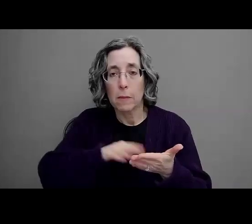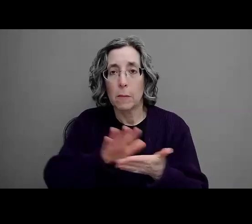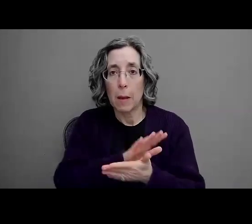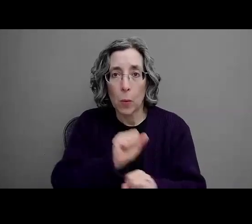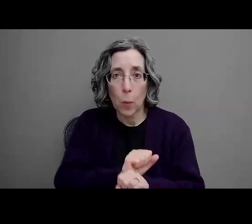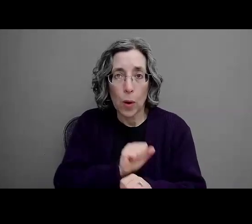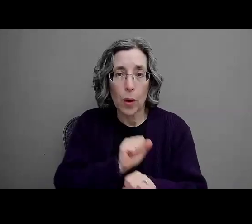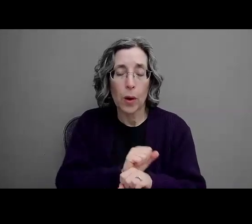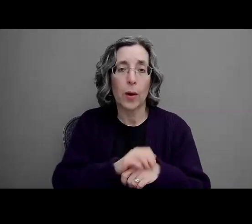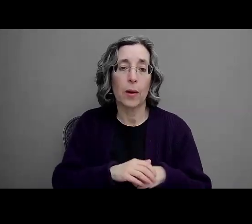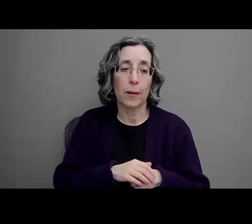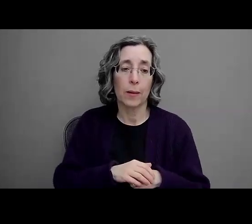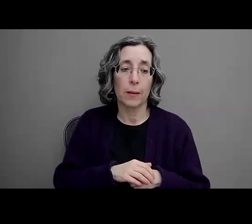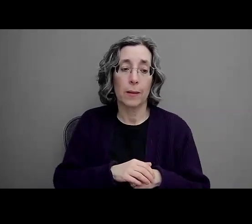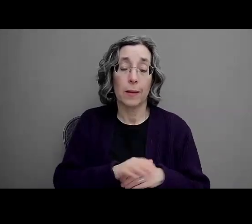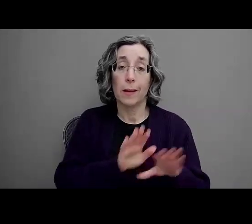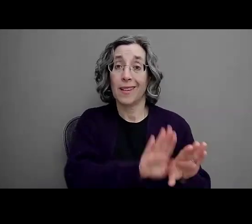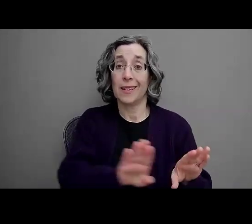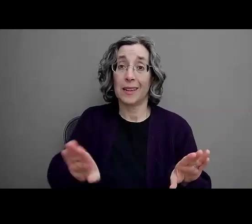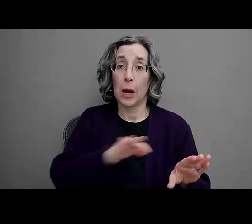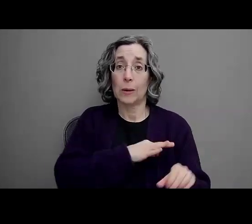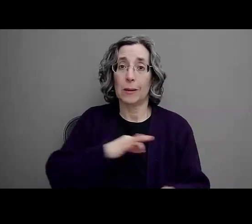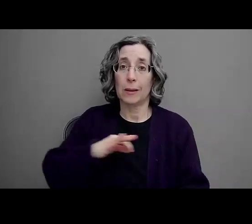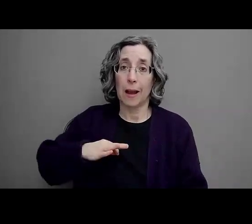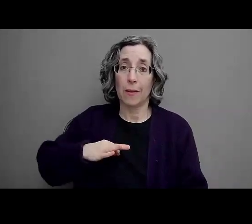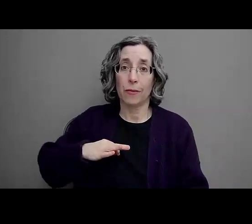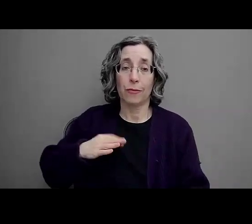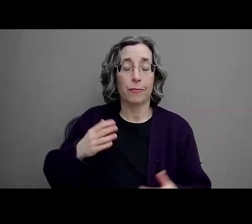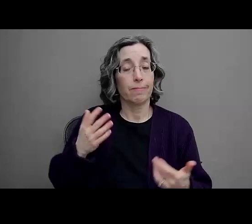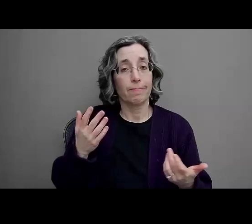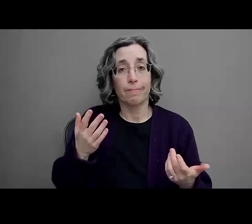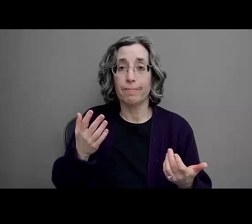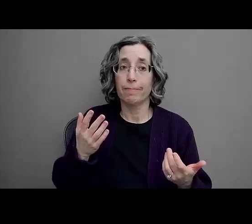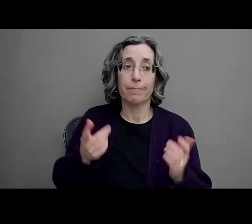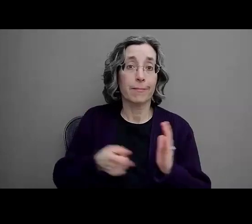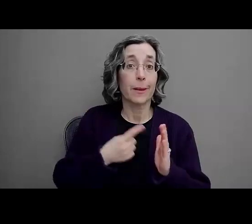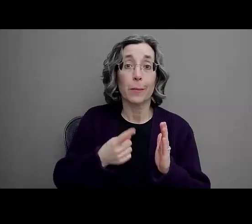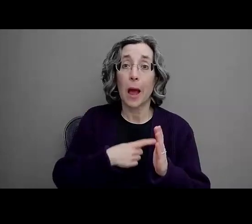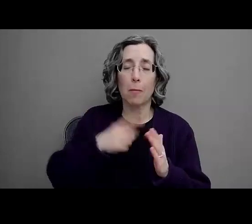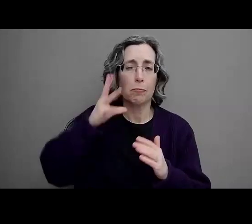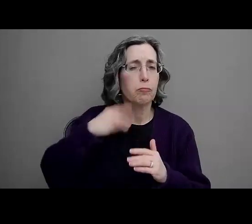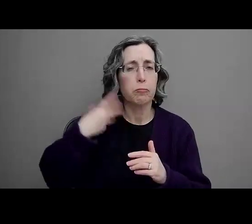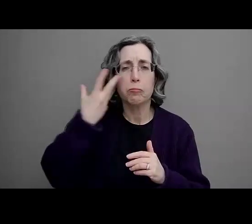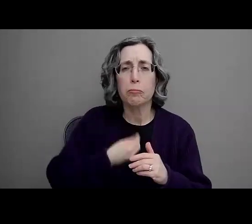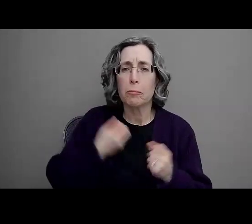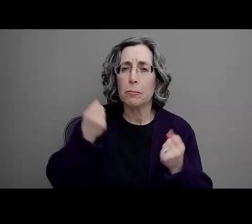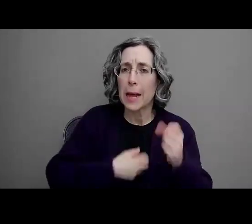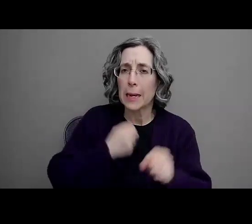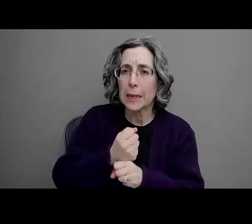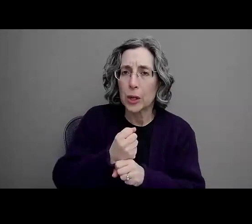time. They can involve a lot of paperwork. And staff at the DMV varies from people who have